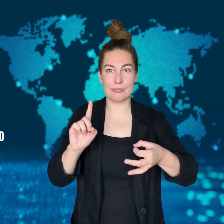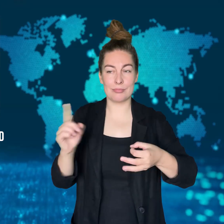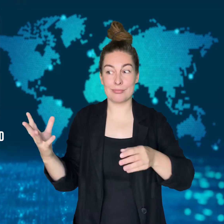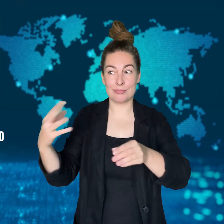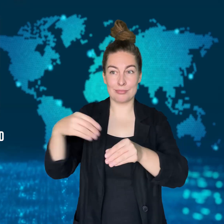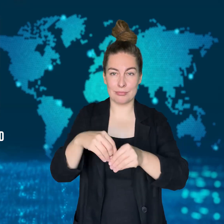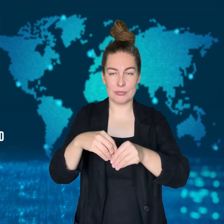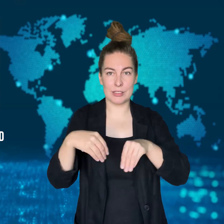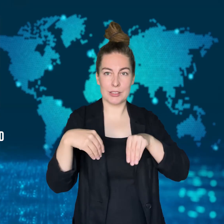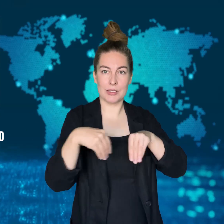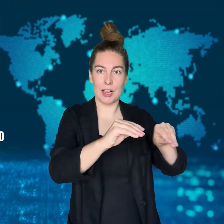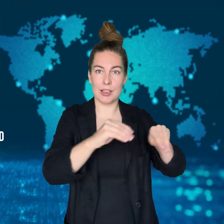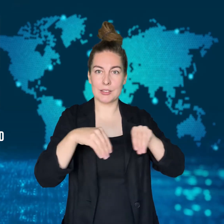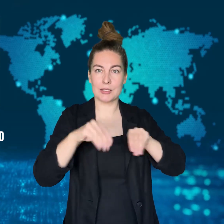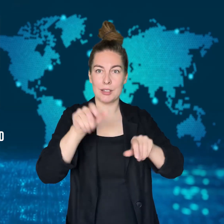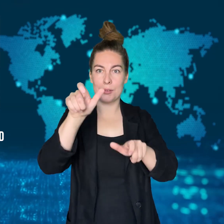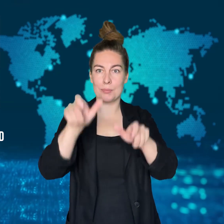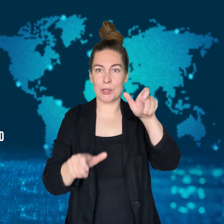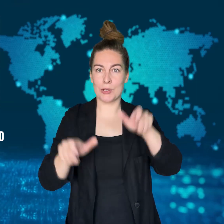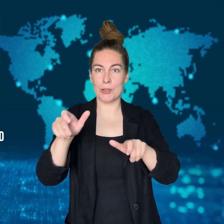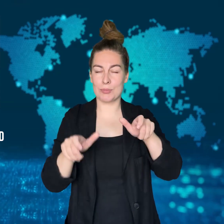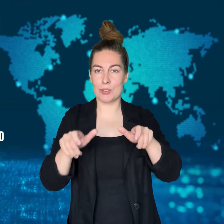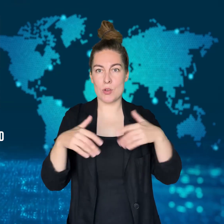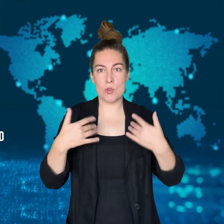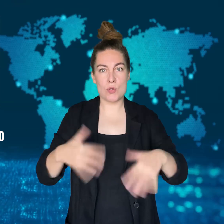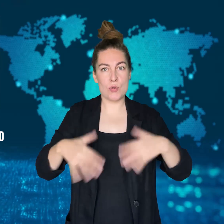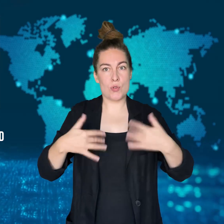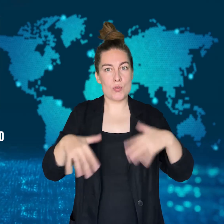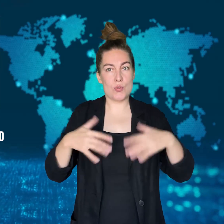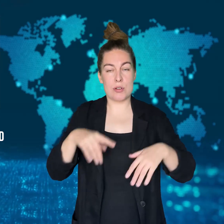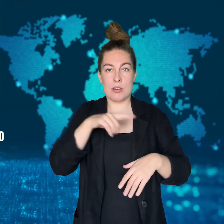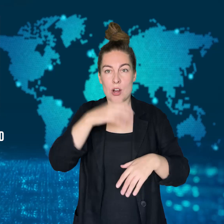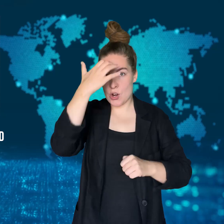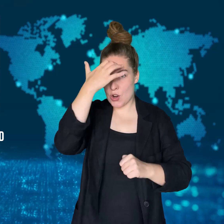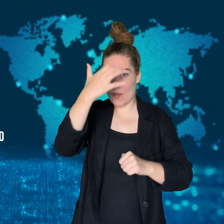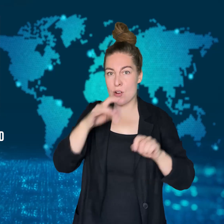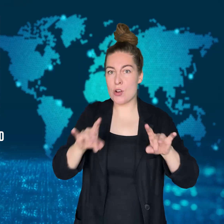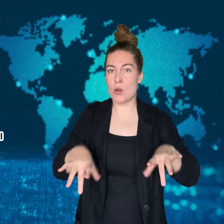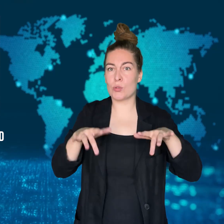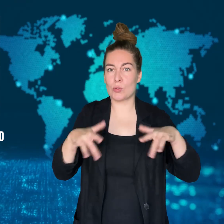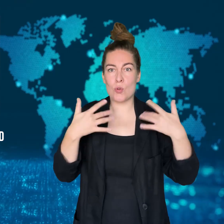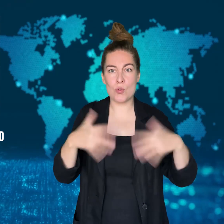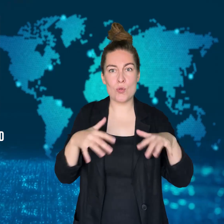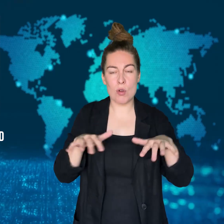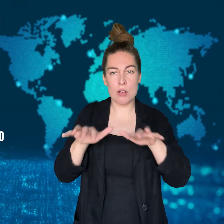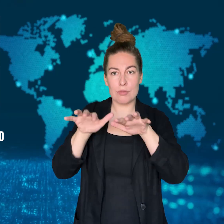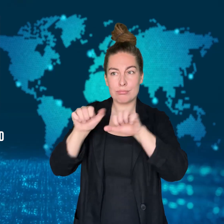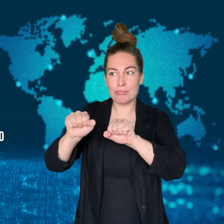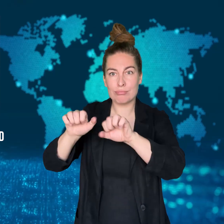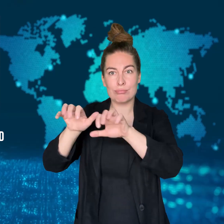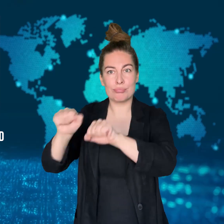but they had been lured onto the boats with offers of high paying jobs.